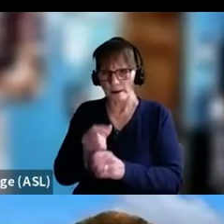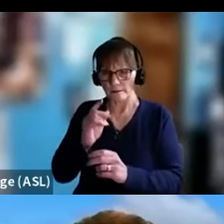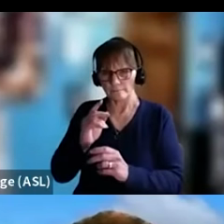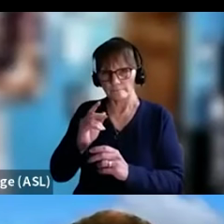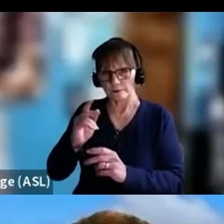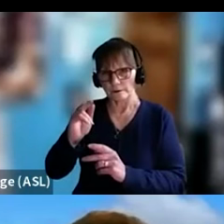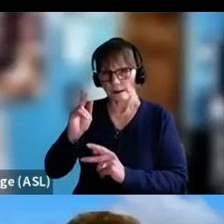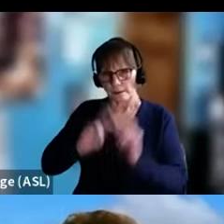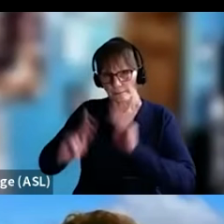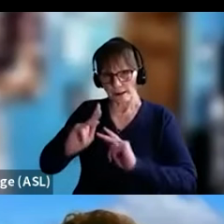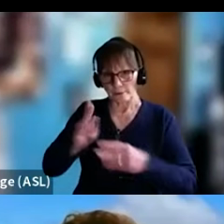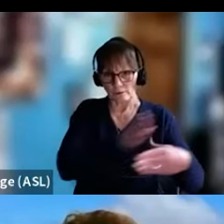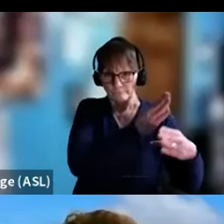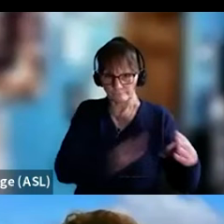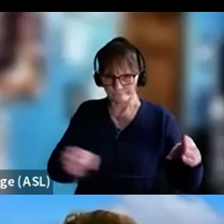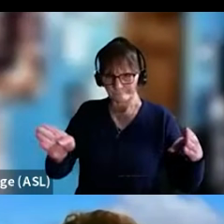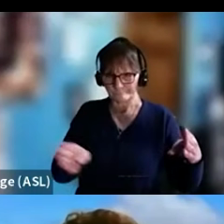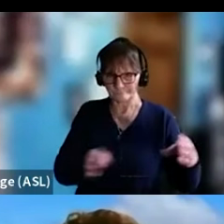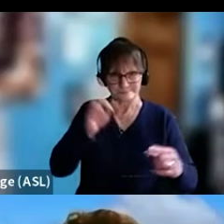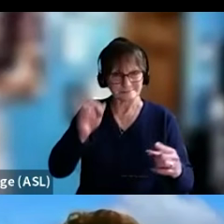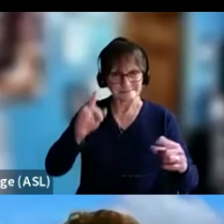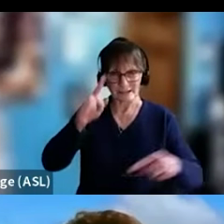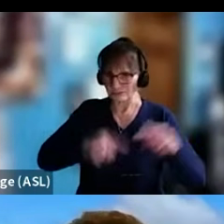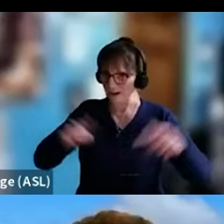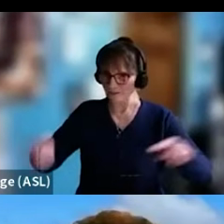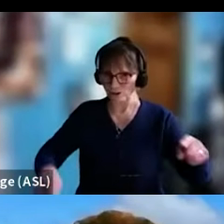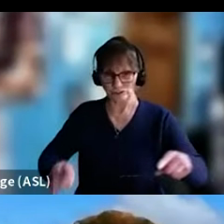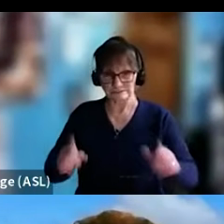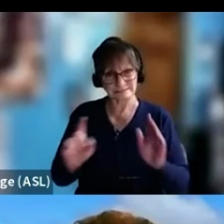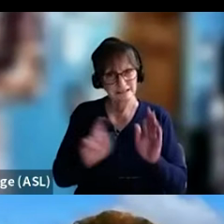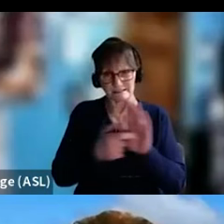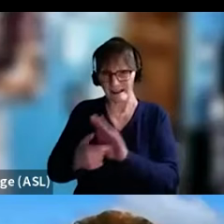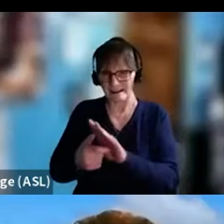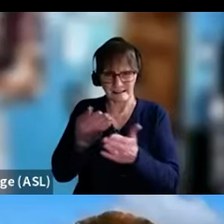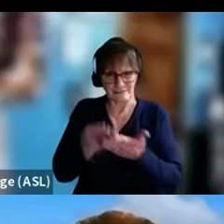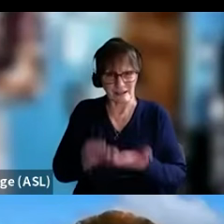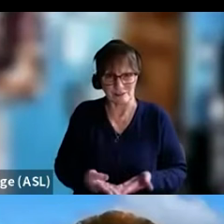across the diverse identity factors of those who have experienced homelessness.